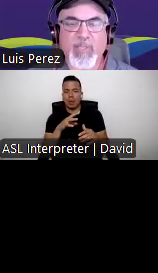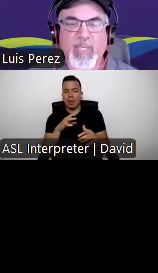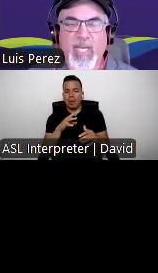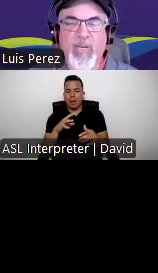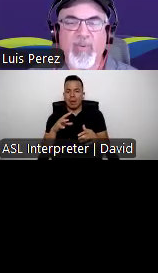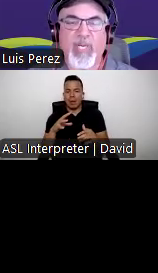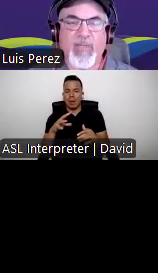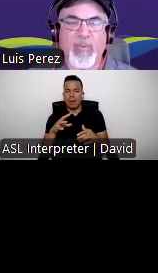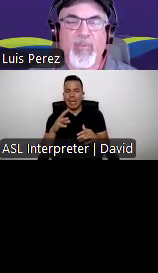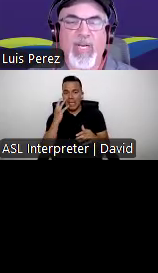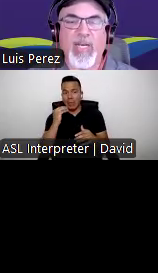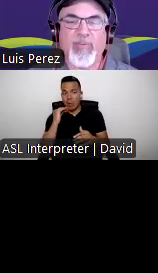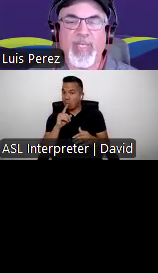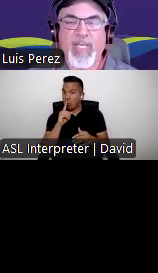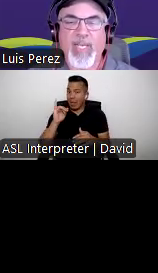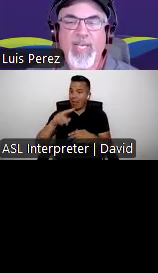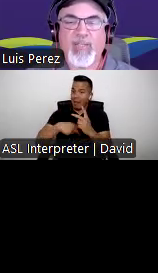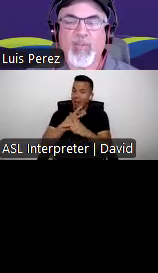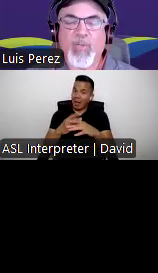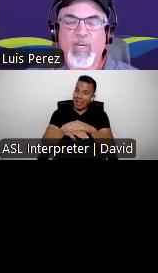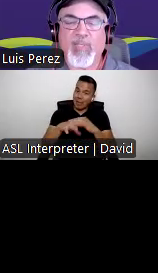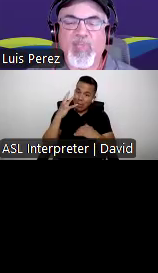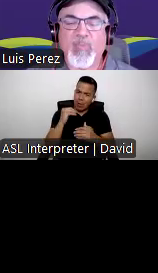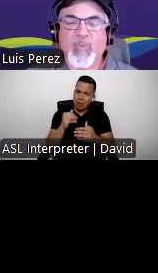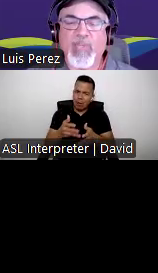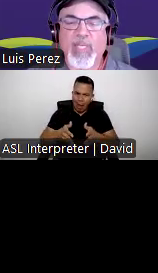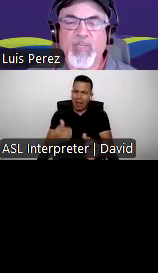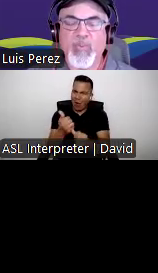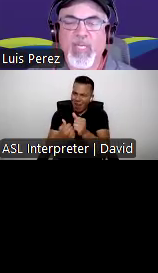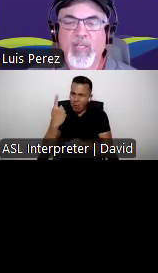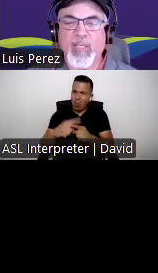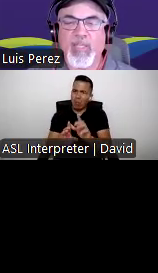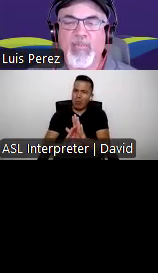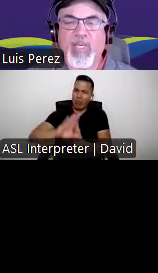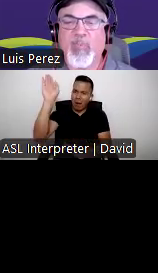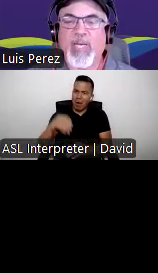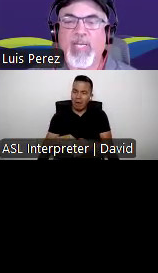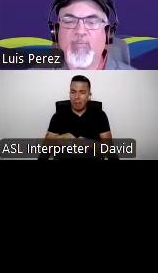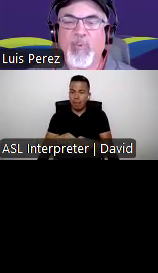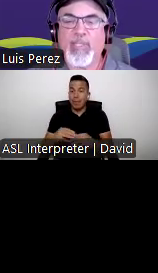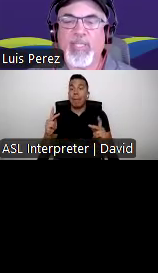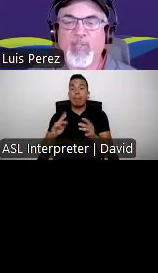that allow everybody to thrive. And so often people will say UDL is about providing voice and